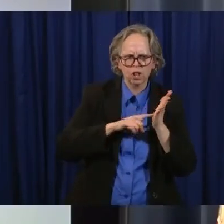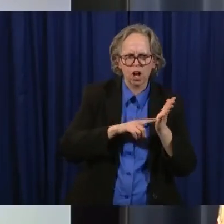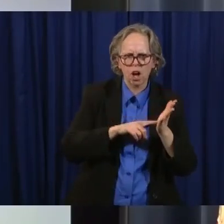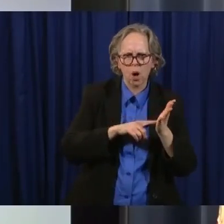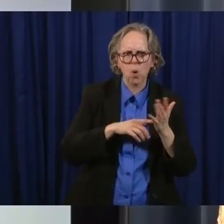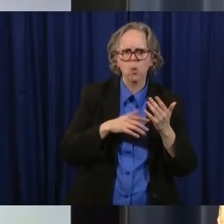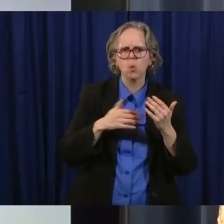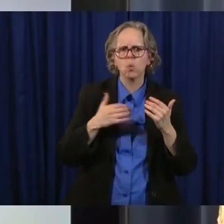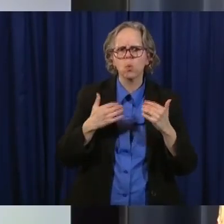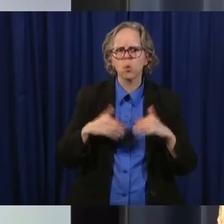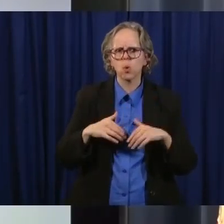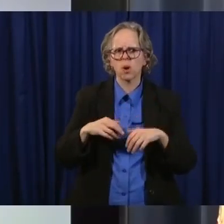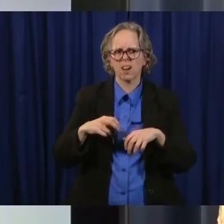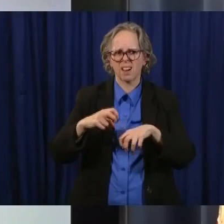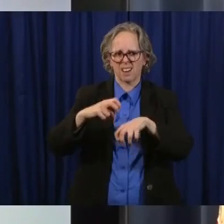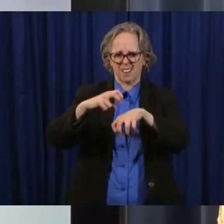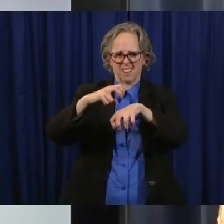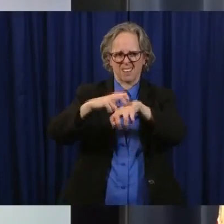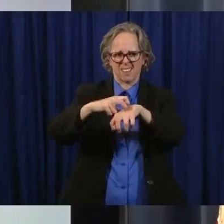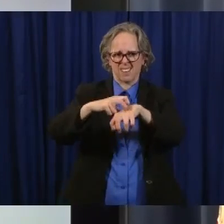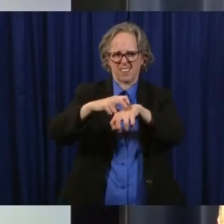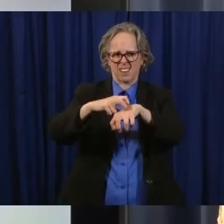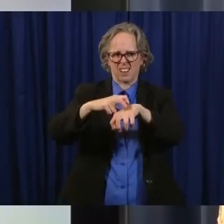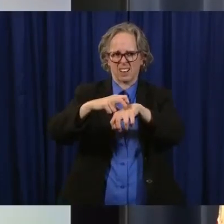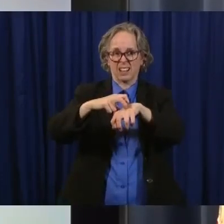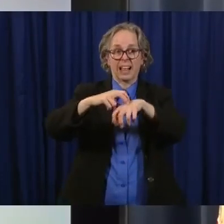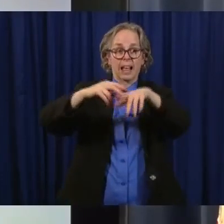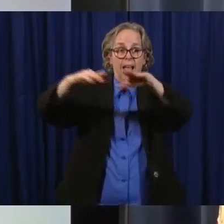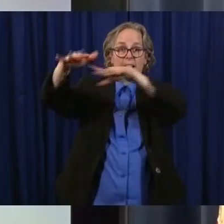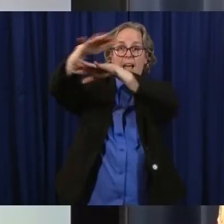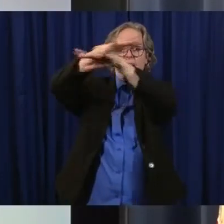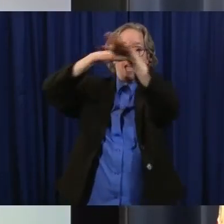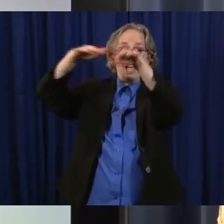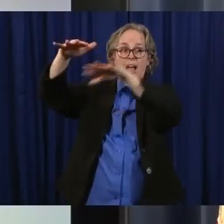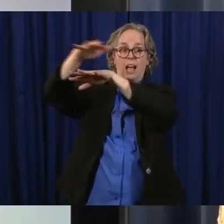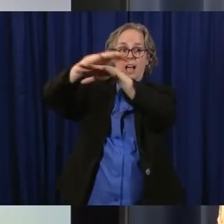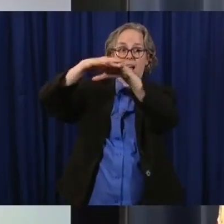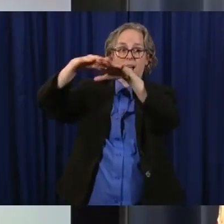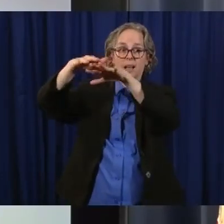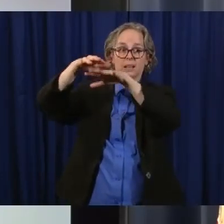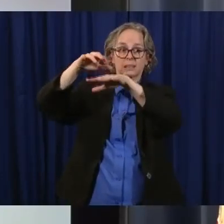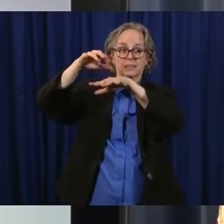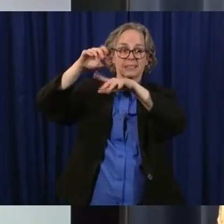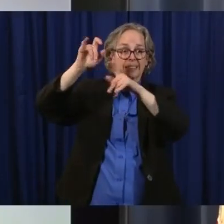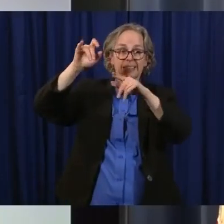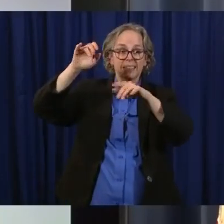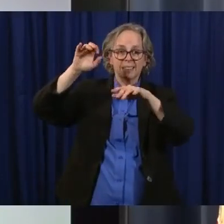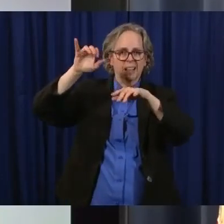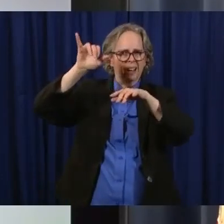DOESN'T LAST THAT LONG IN THE ENVIRONMENT TYPICALLY. THAT IS WHAT YOU HAVE BEEN SEEING. IF YOU SEE ANY OF THE NEWS REPORTS OR DATA THAT HAVE BEEN